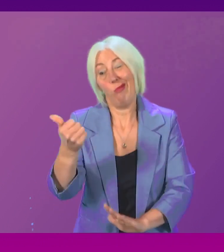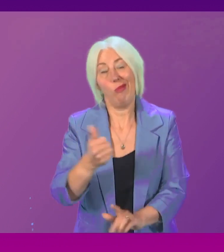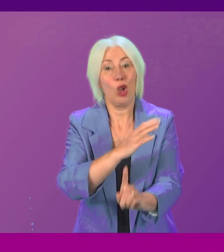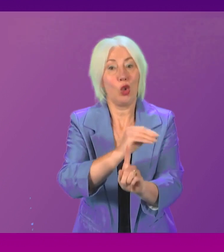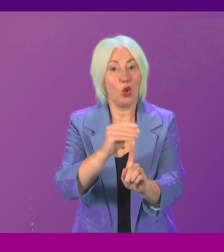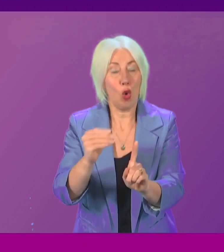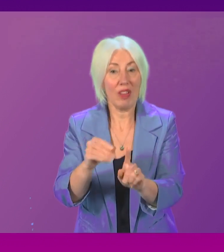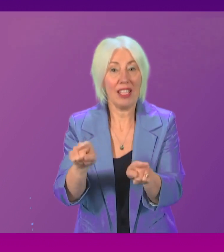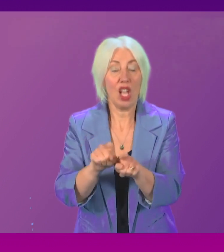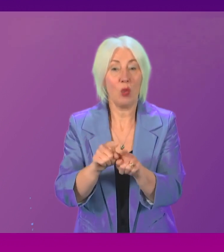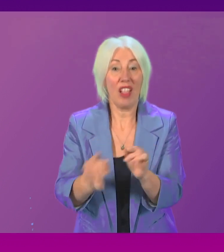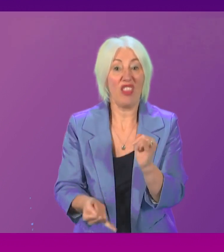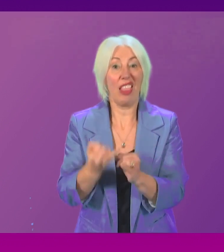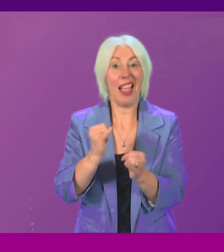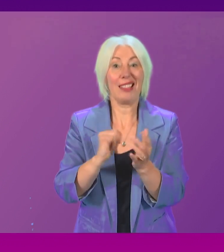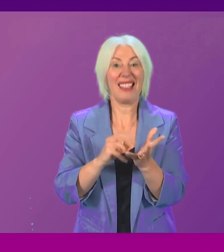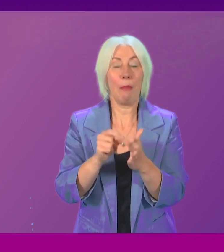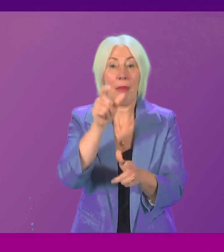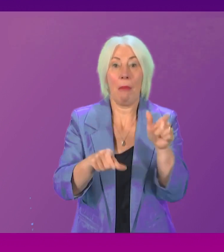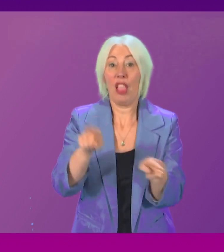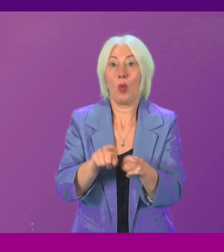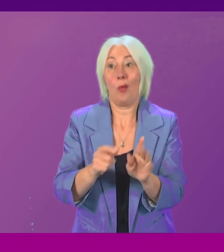last excuse.